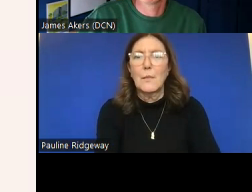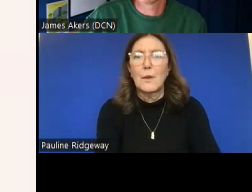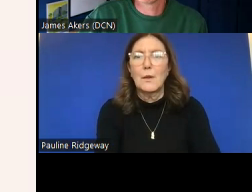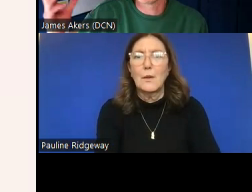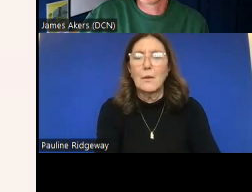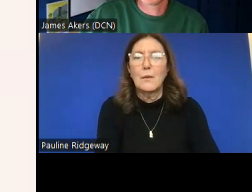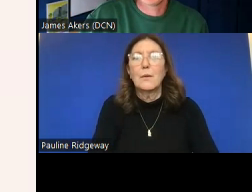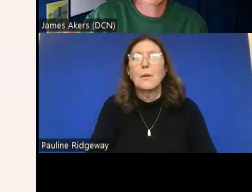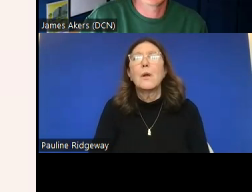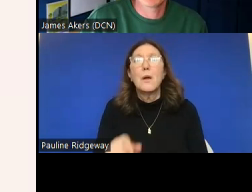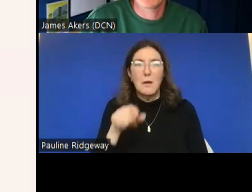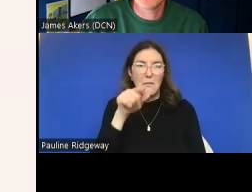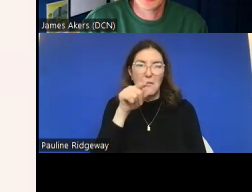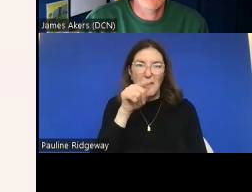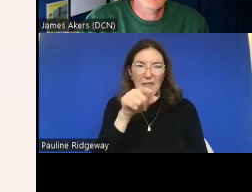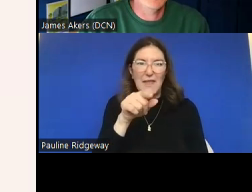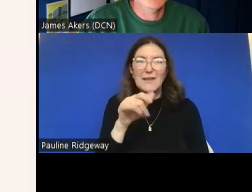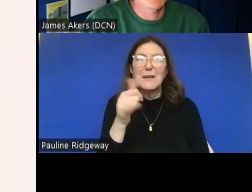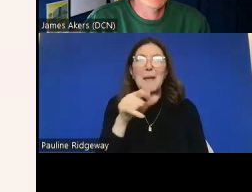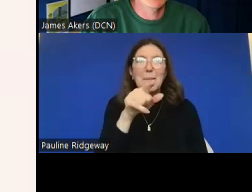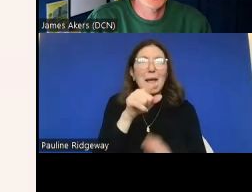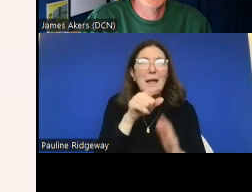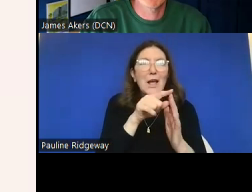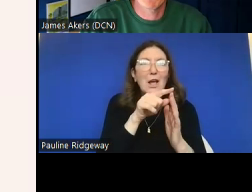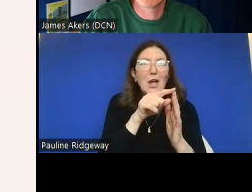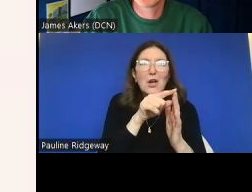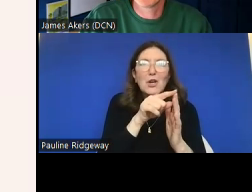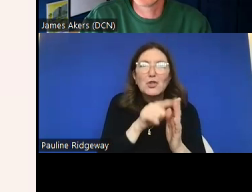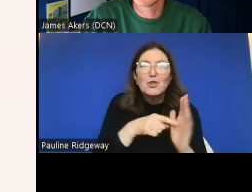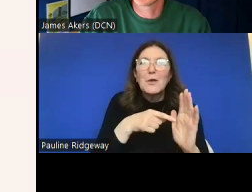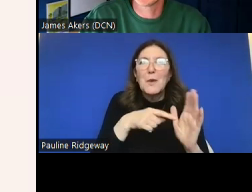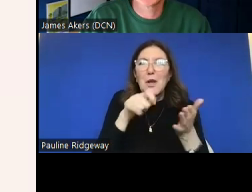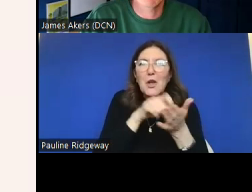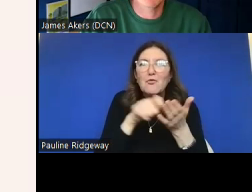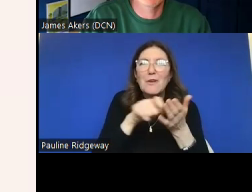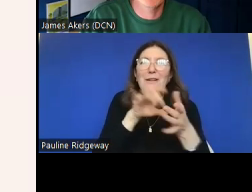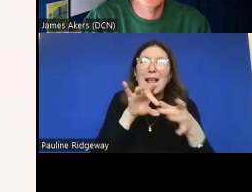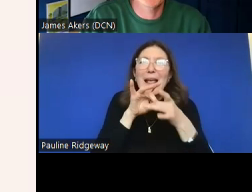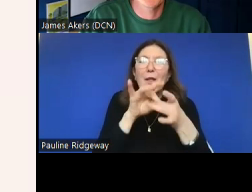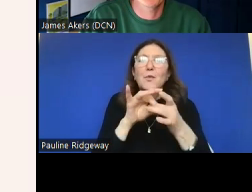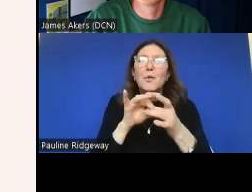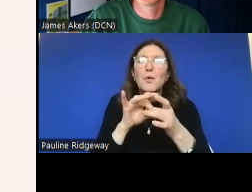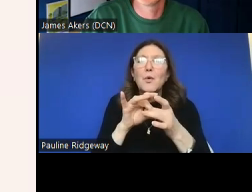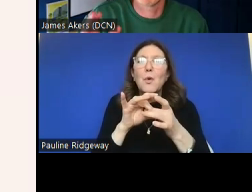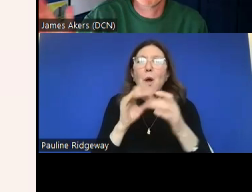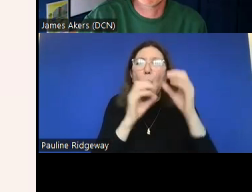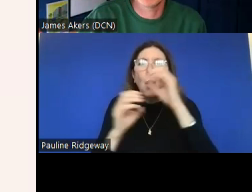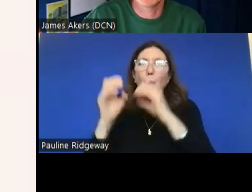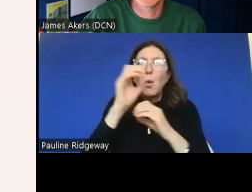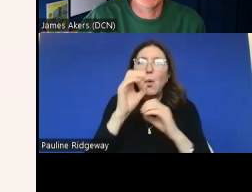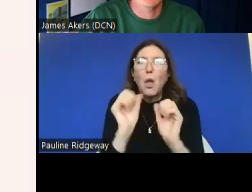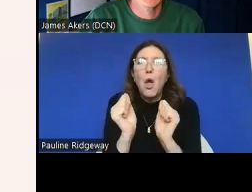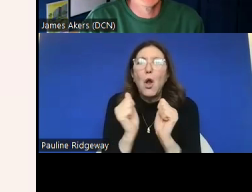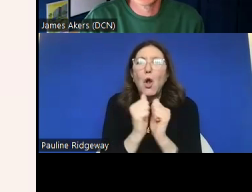this one in January that was written is about Google consent mode version two. I recommend reading that as well.